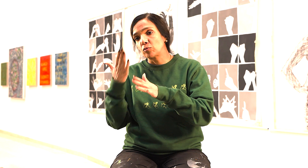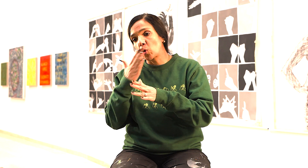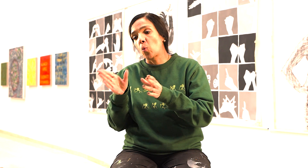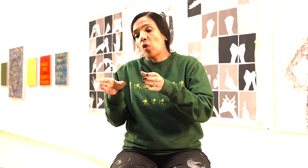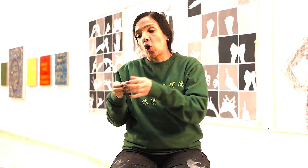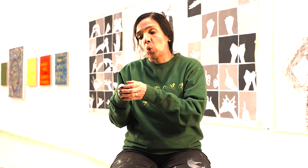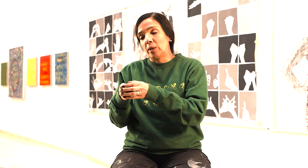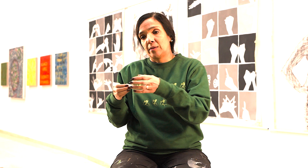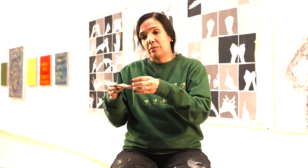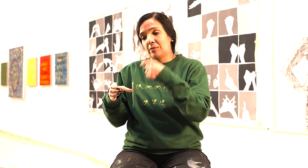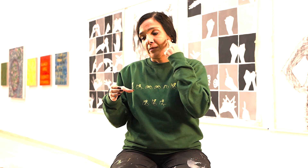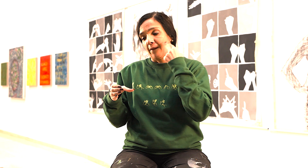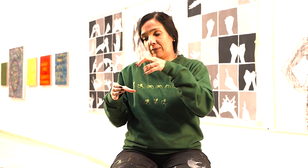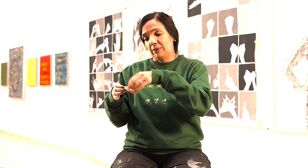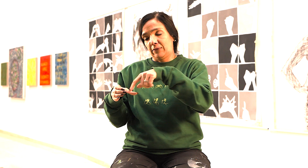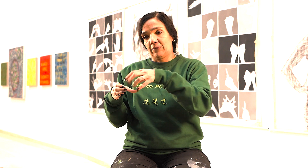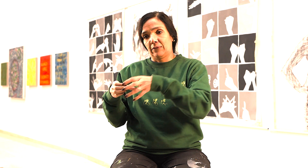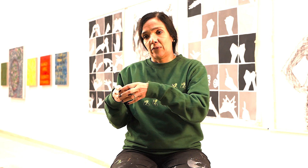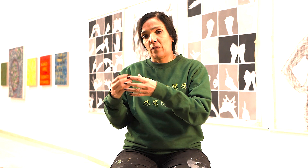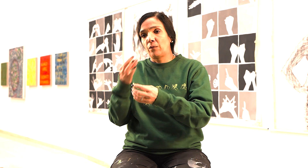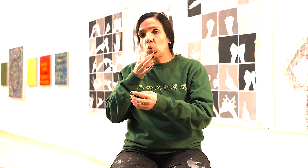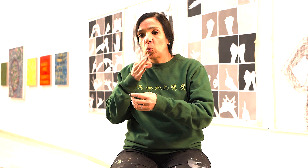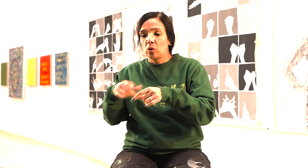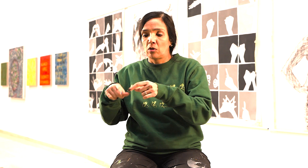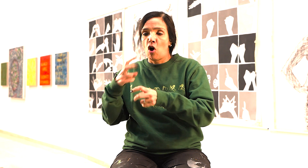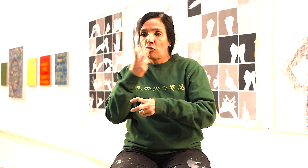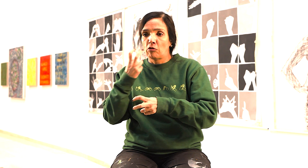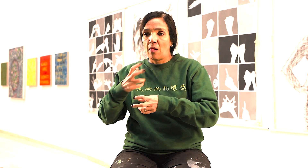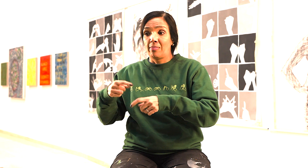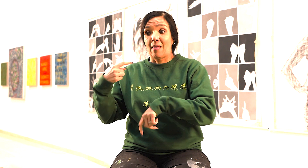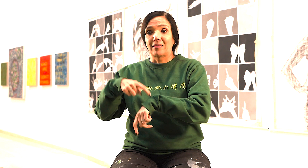I moved to another mainstream school, however, this one had a Deaf unit in it.